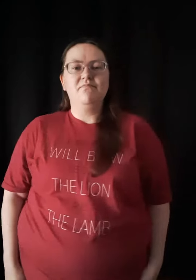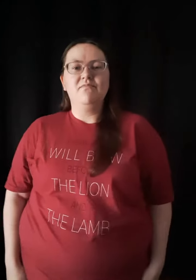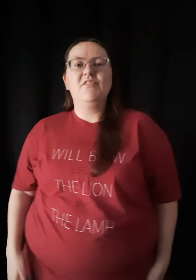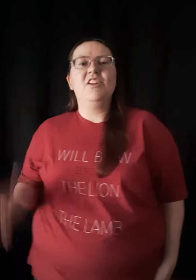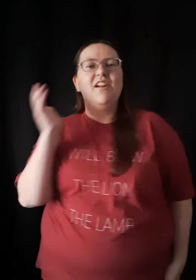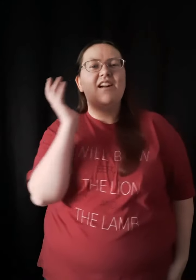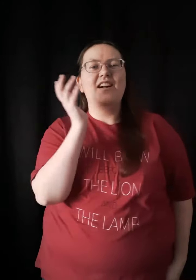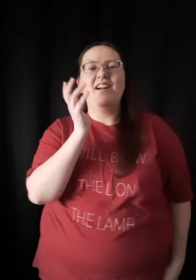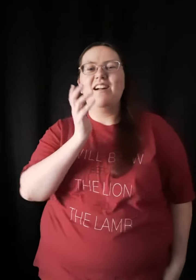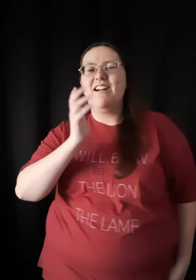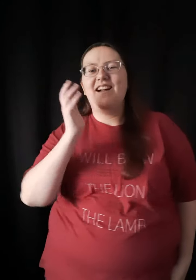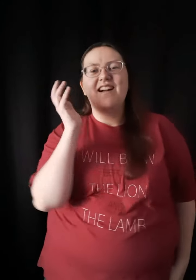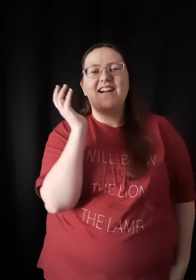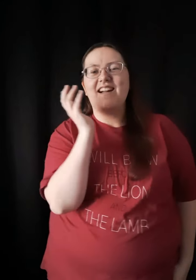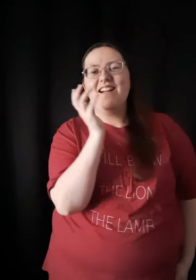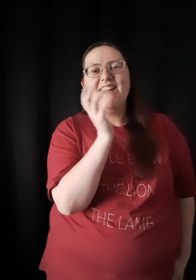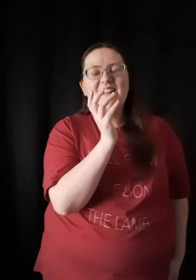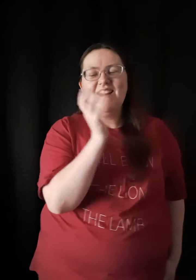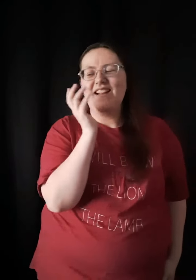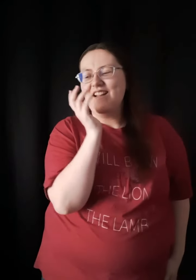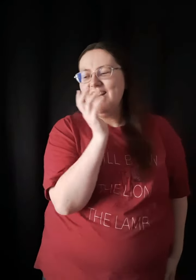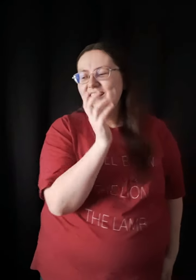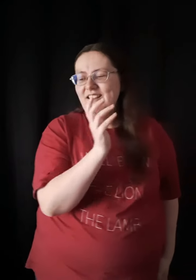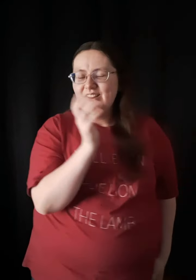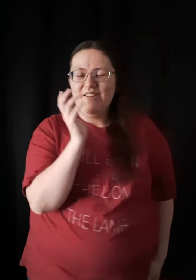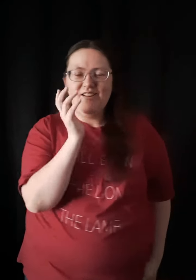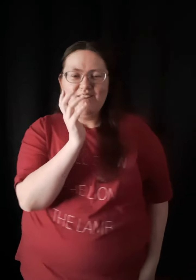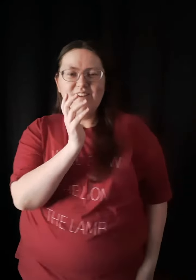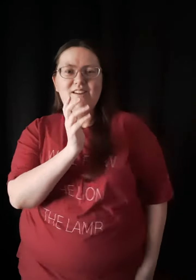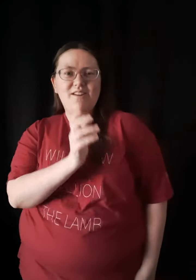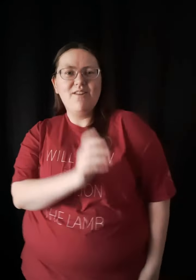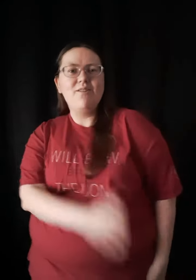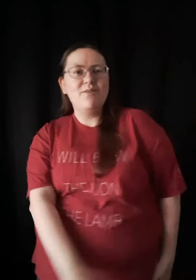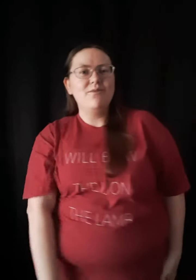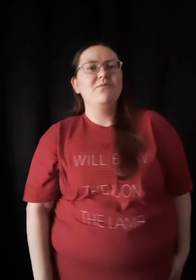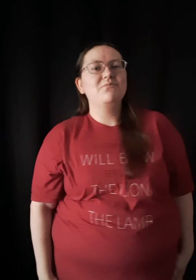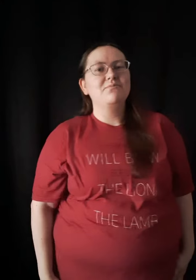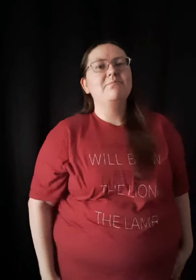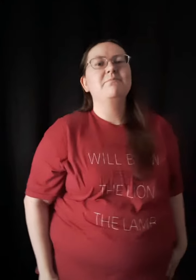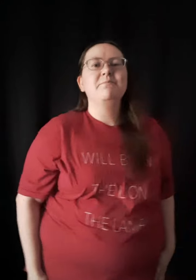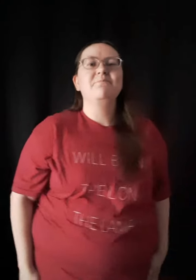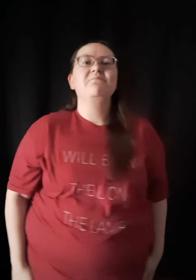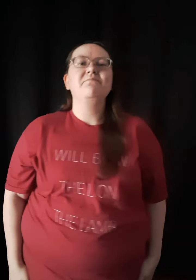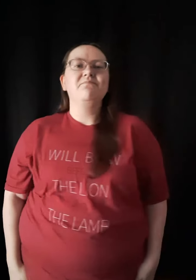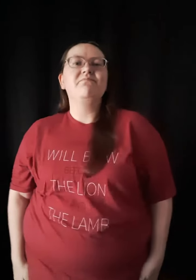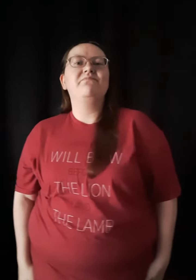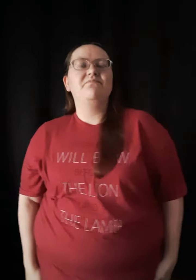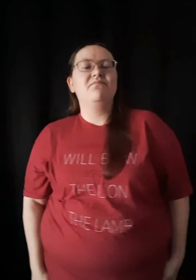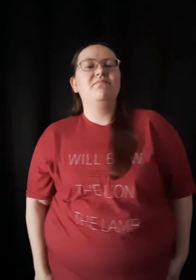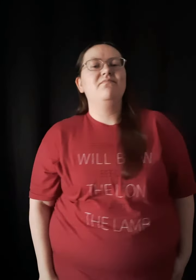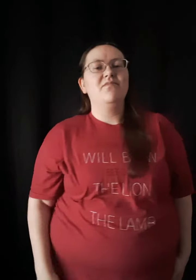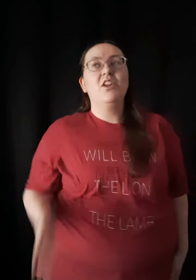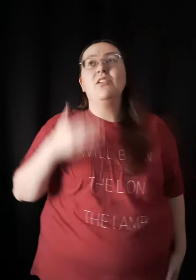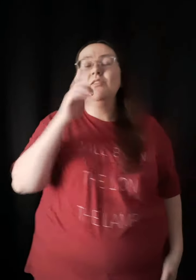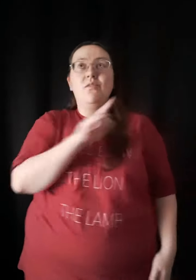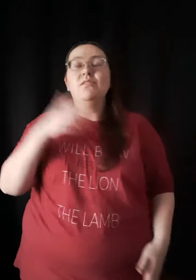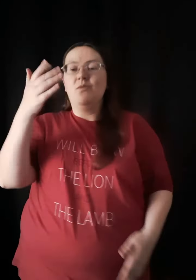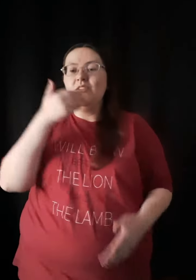Oh Yeah Lord, you are good